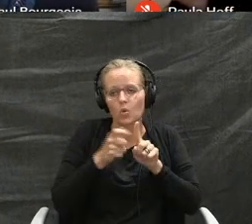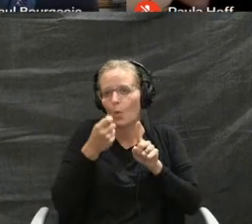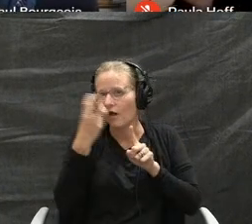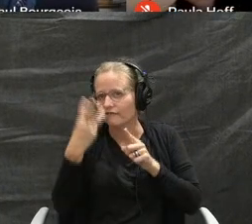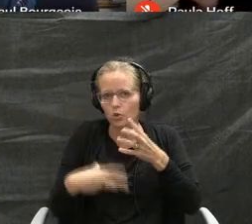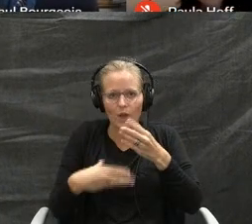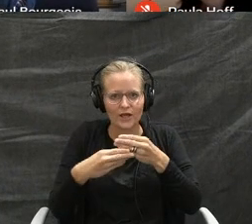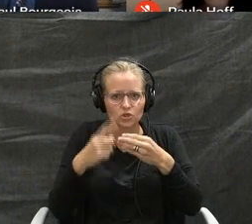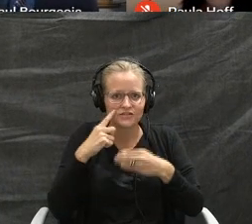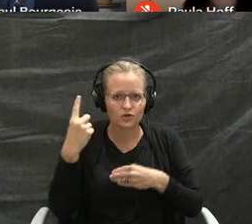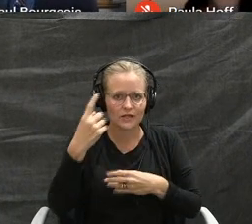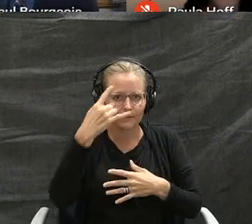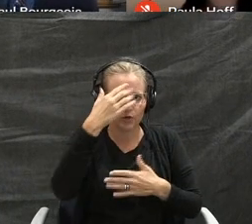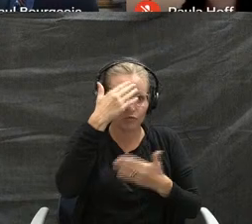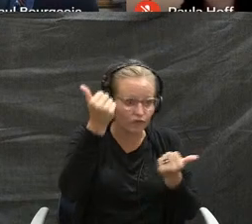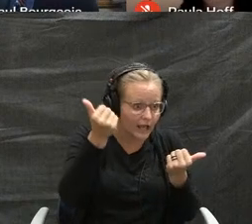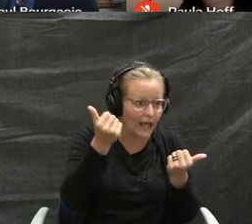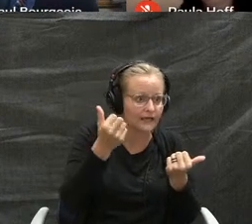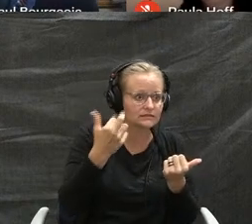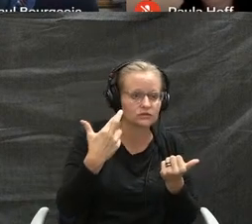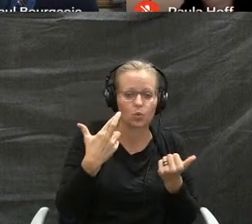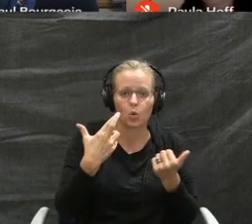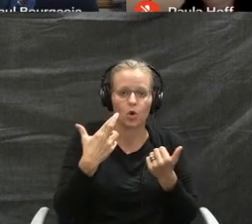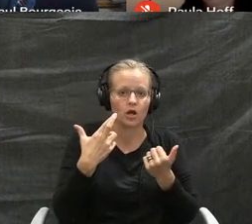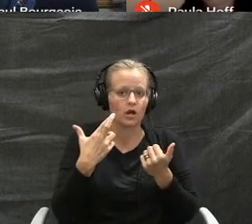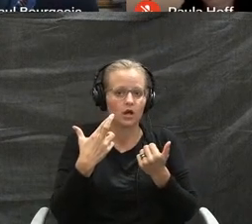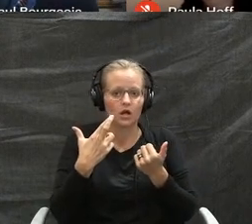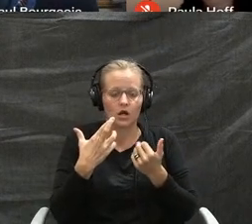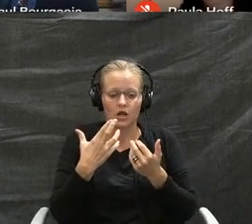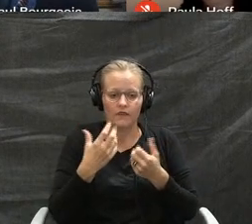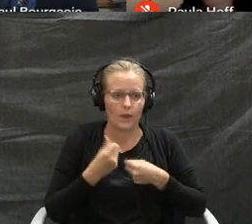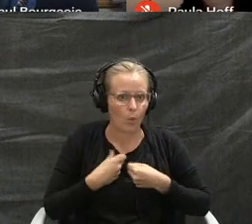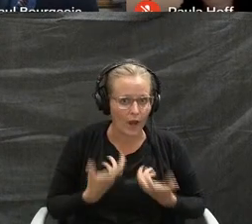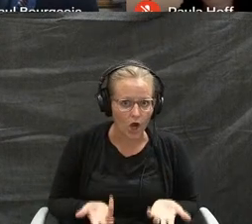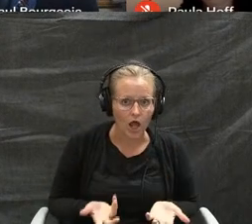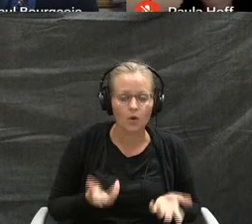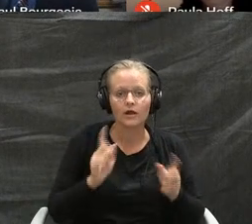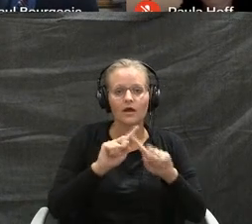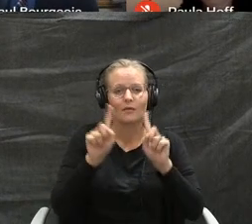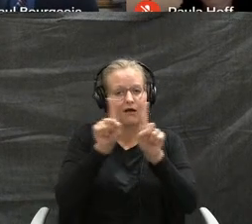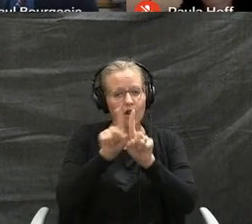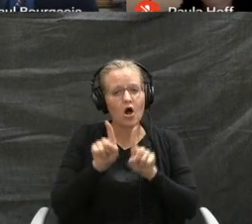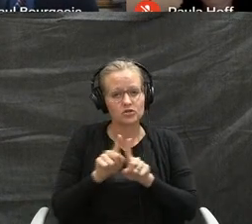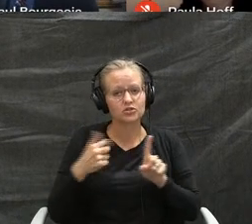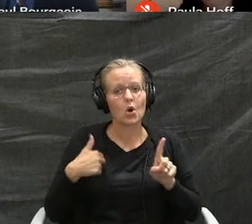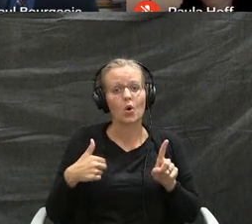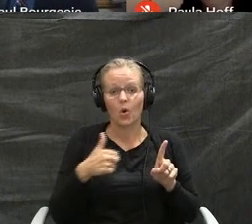we're all kind of building the airplane as we're flying it. So if we need to order more.